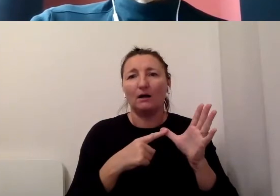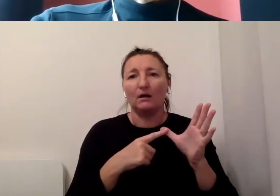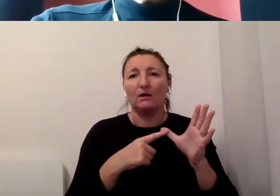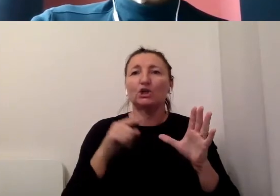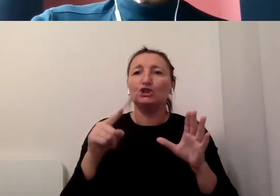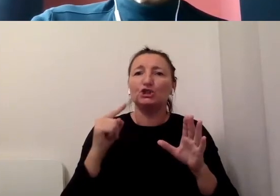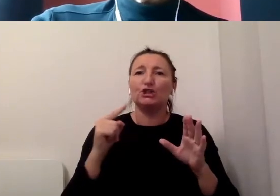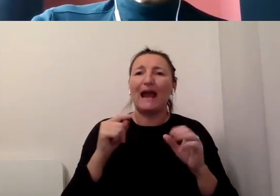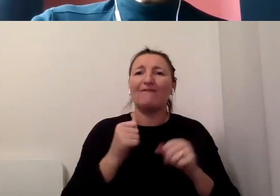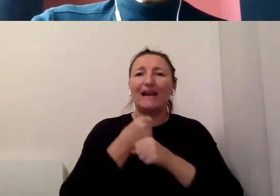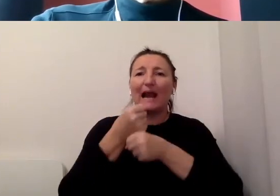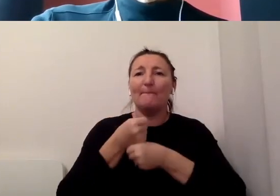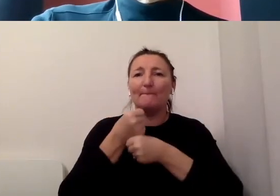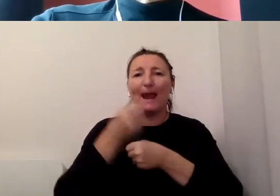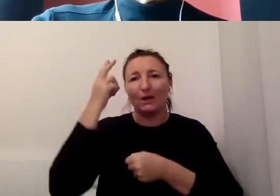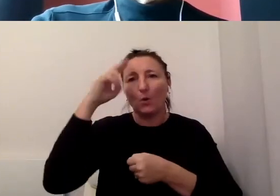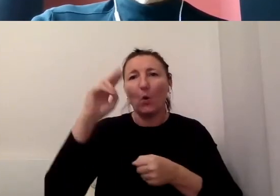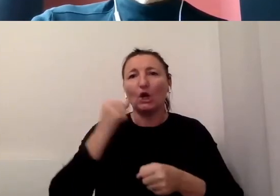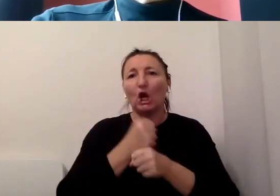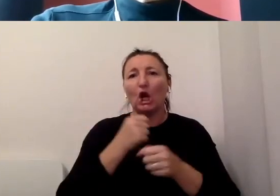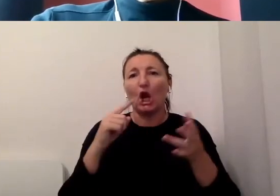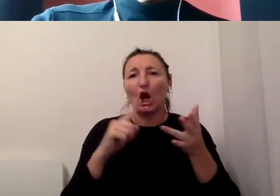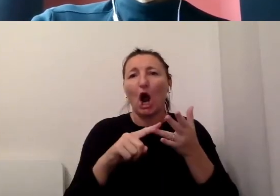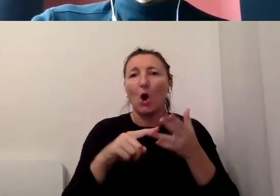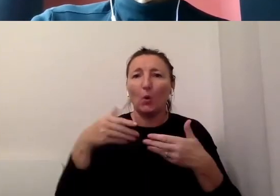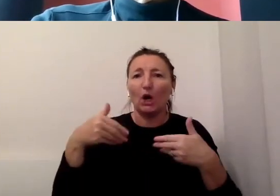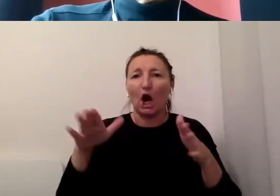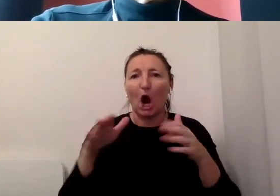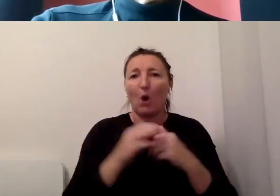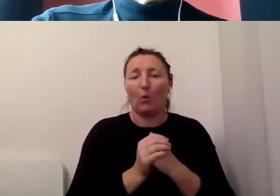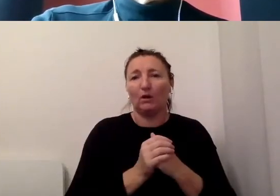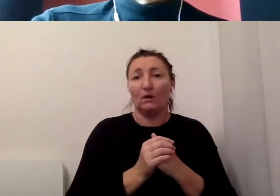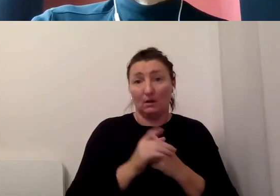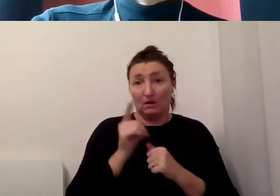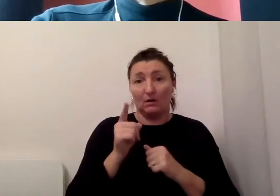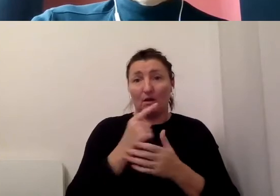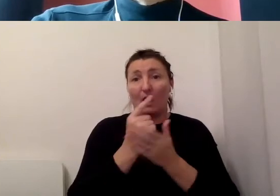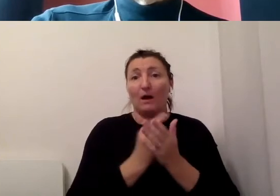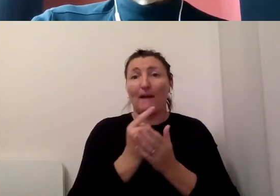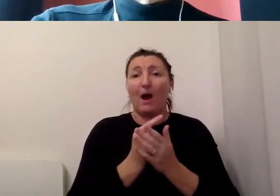She's trying to persuade local venues to be more accessible for people with Mobility impairments.